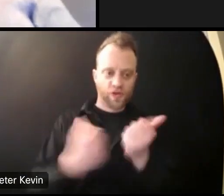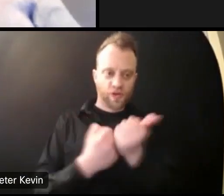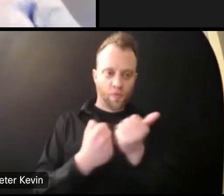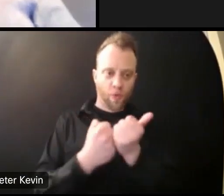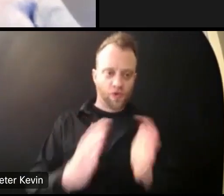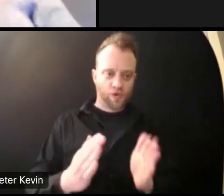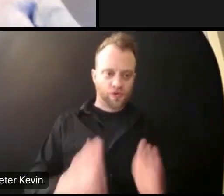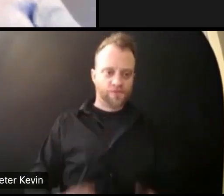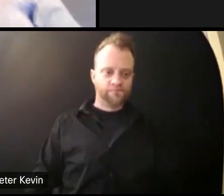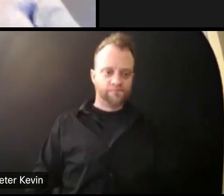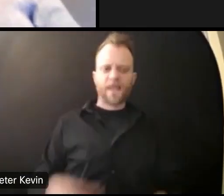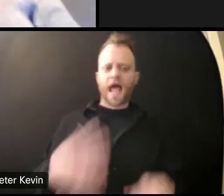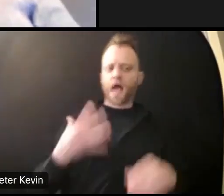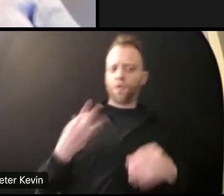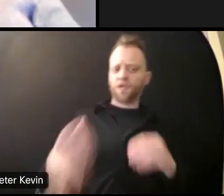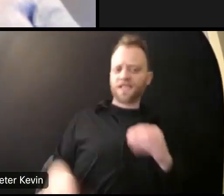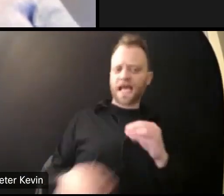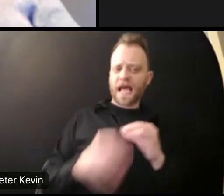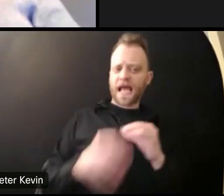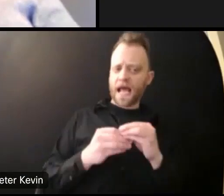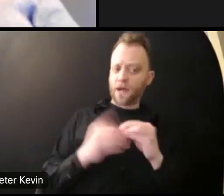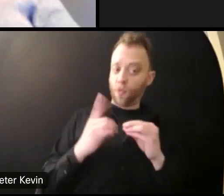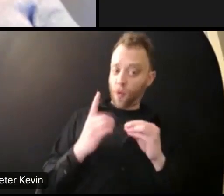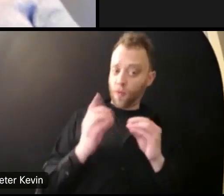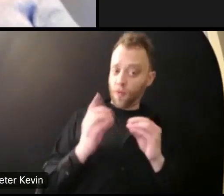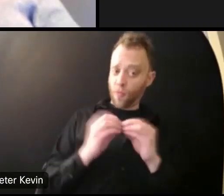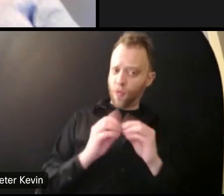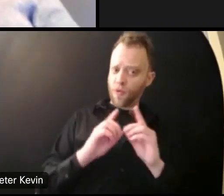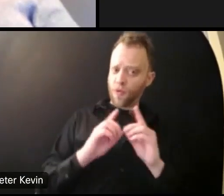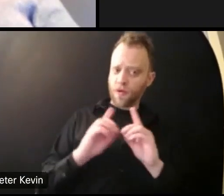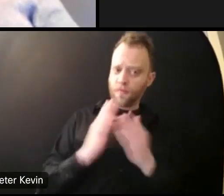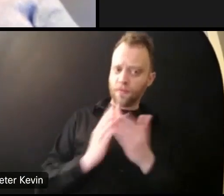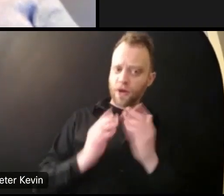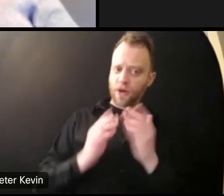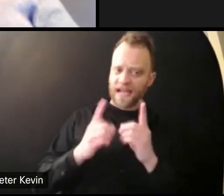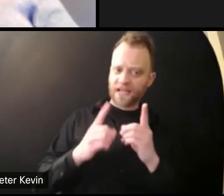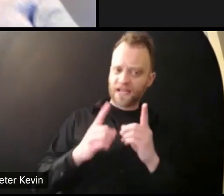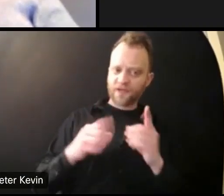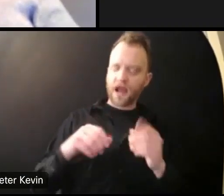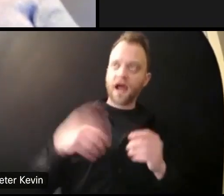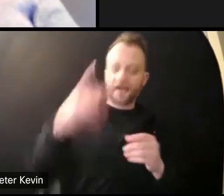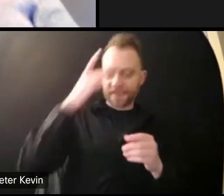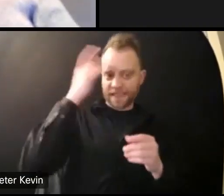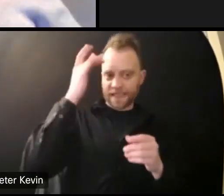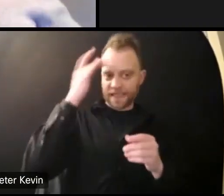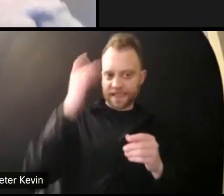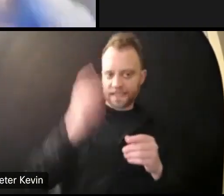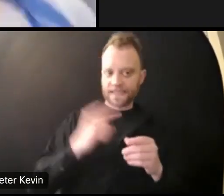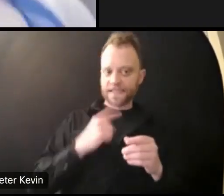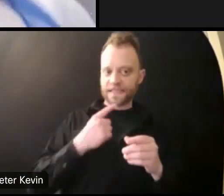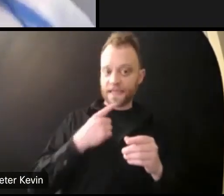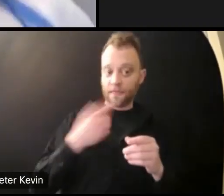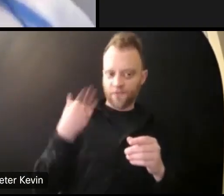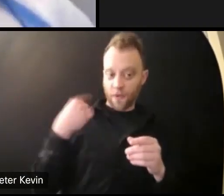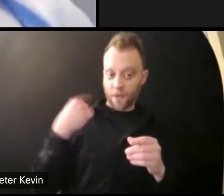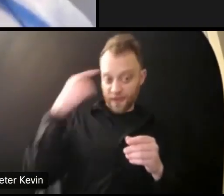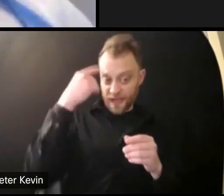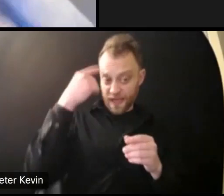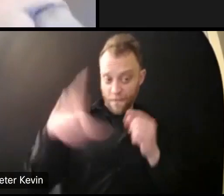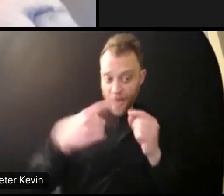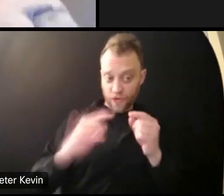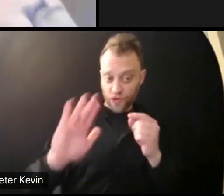one more thing, too, that I didn't say earlier. And that's think about your constituency and how